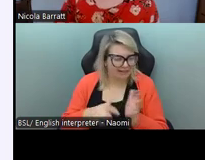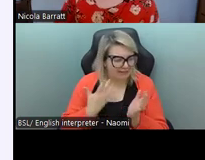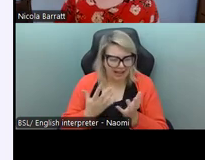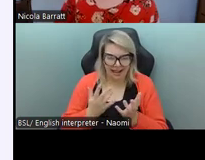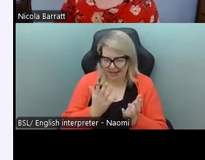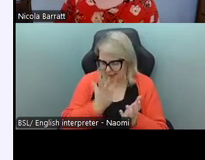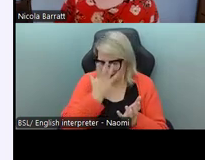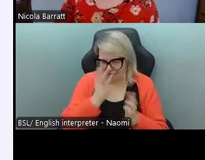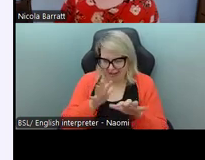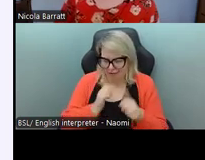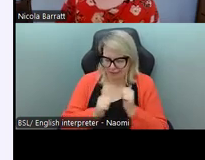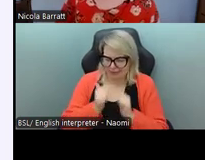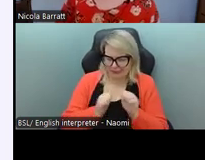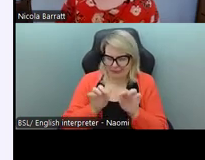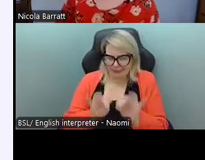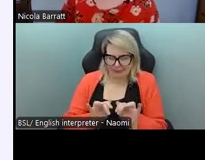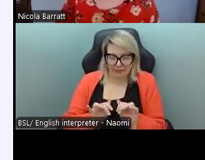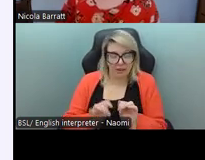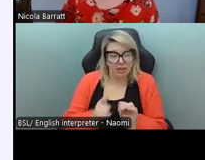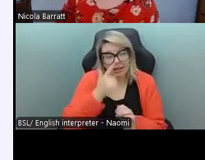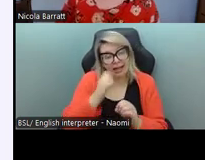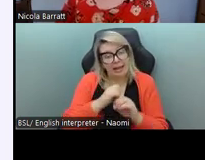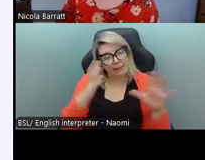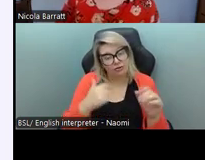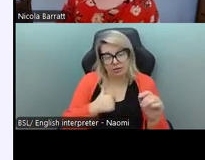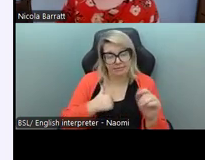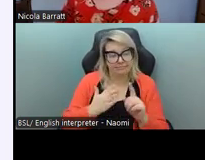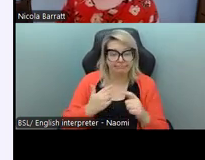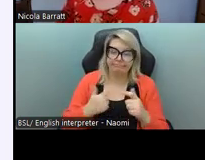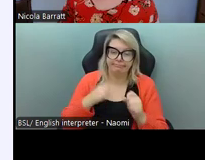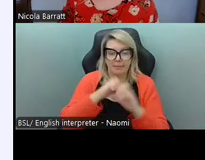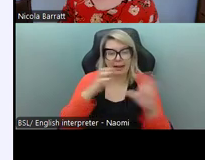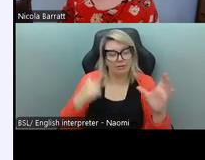then what I suggest is you imagine you're at a conference or some other work event